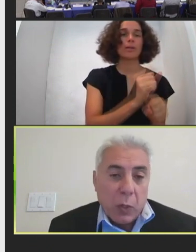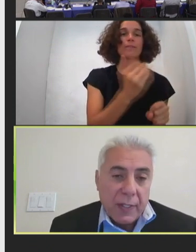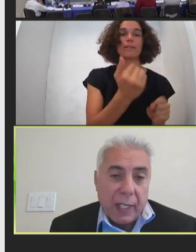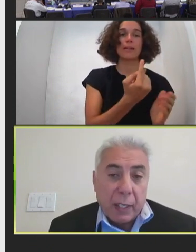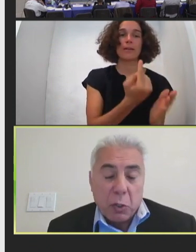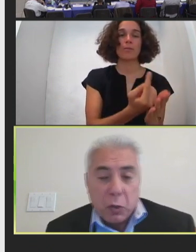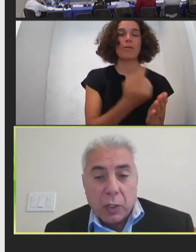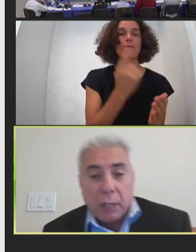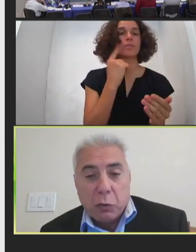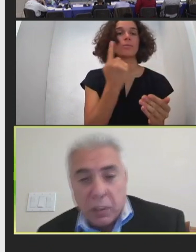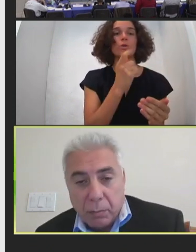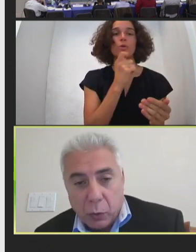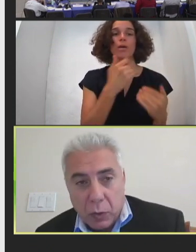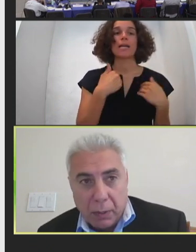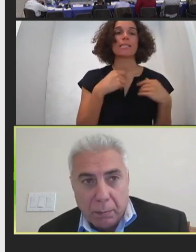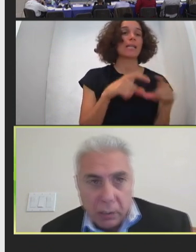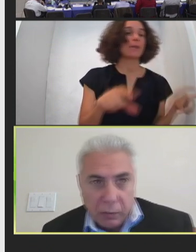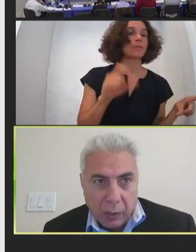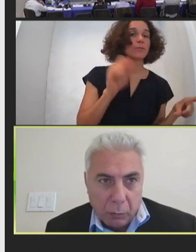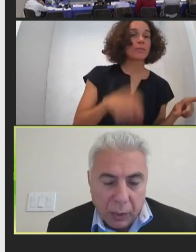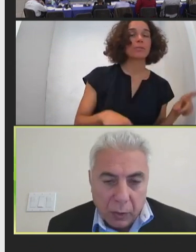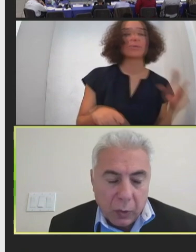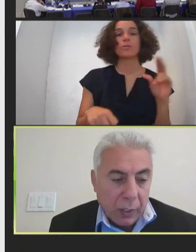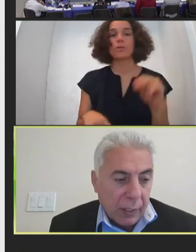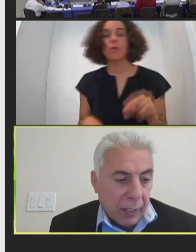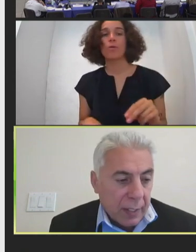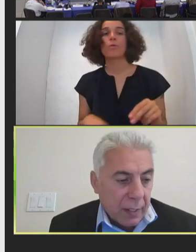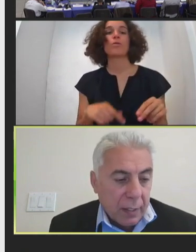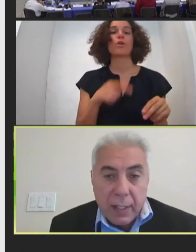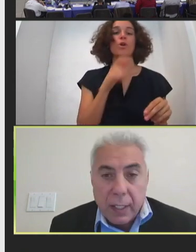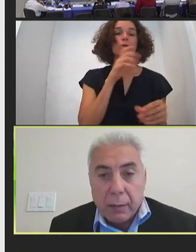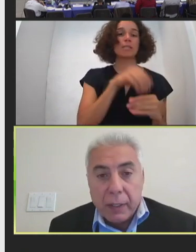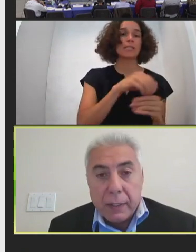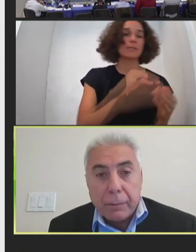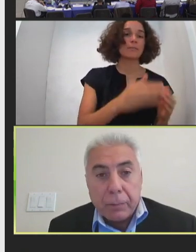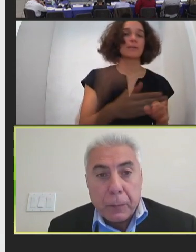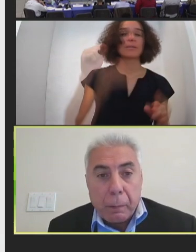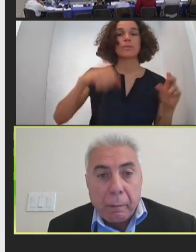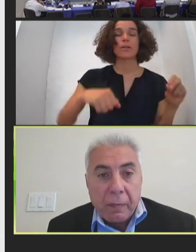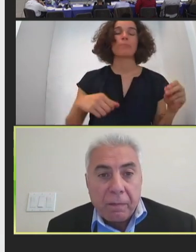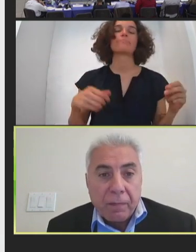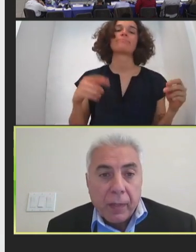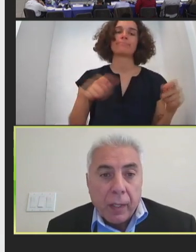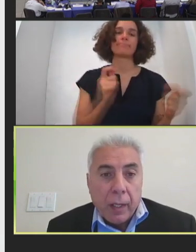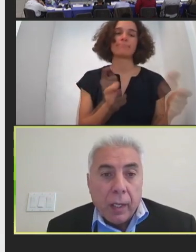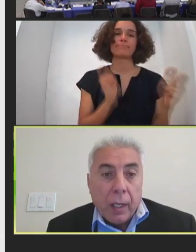has the language or not, for somebody who's been part of the community or not. Next slide, please.